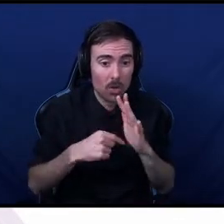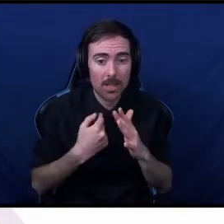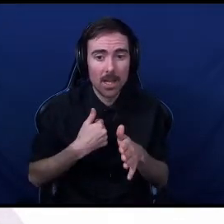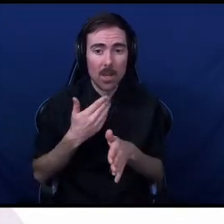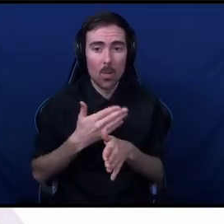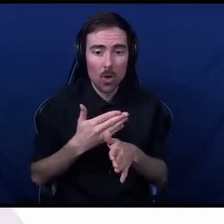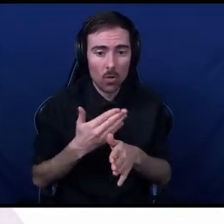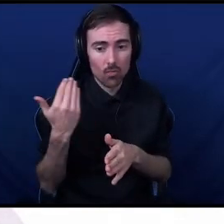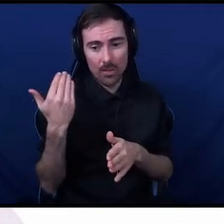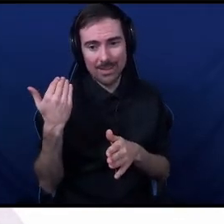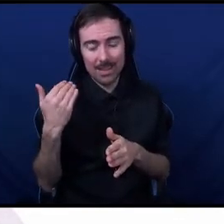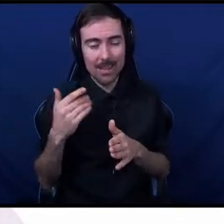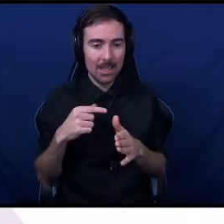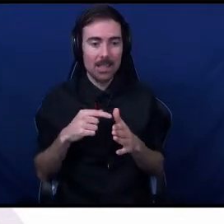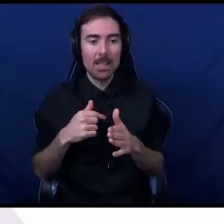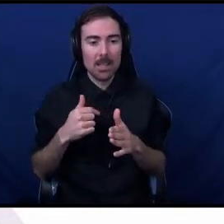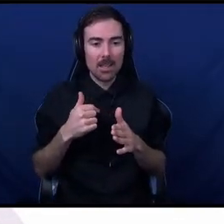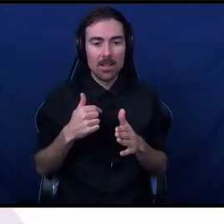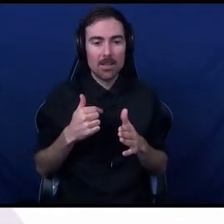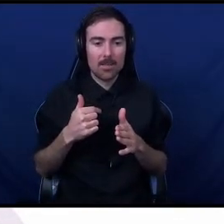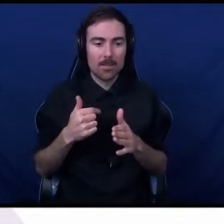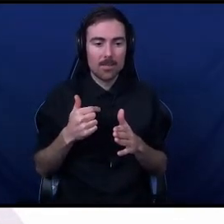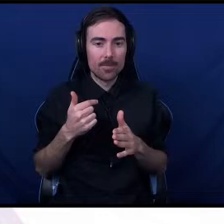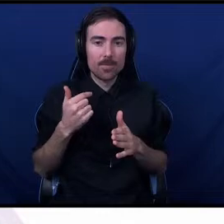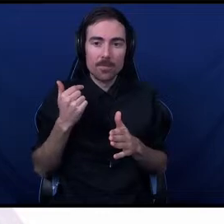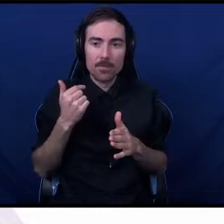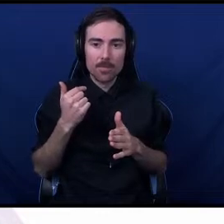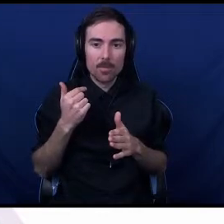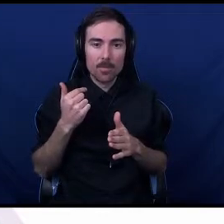would know about was when we looked at mapping footpaths,